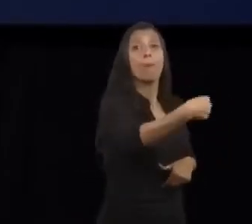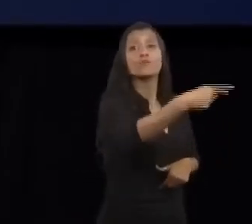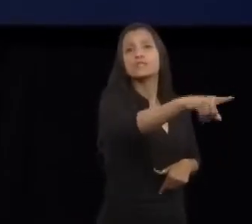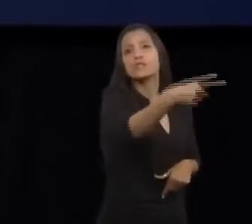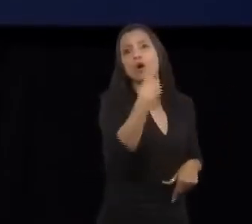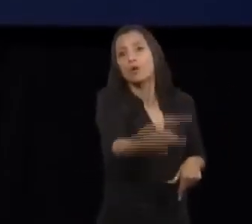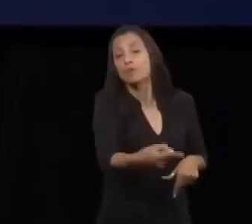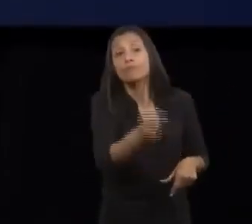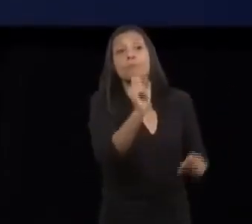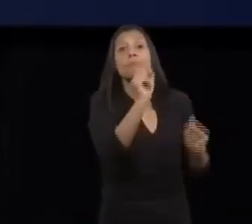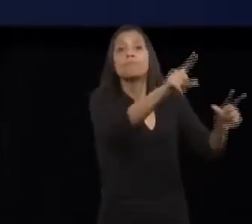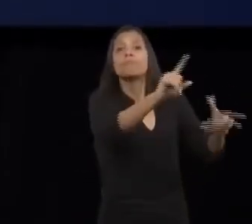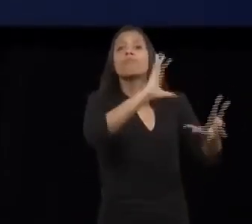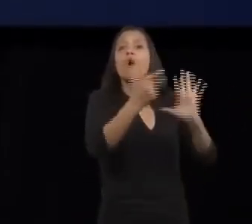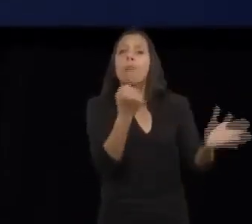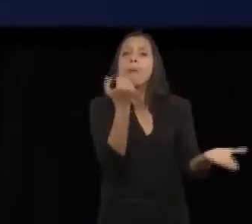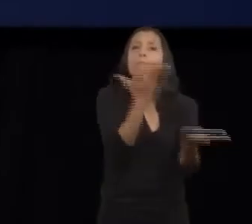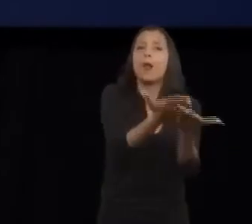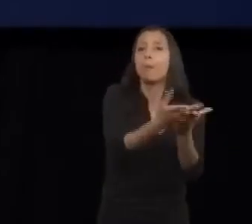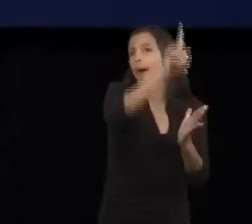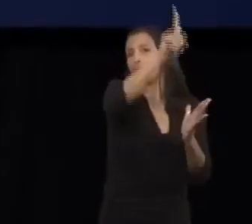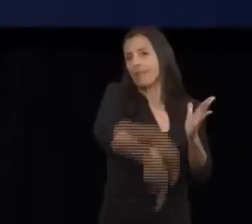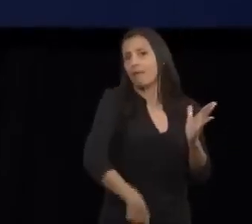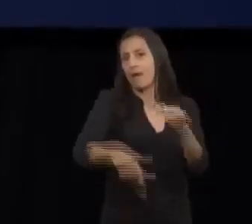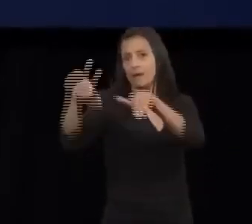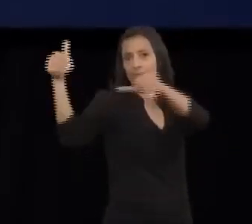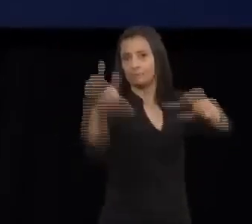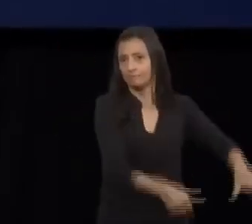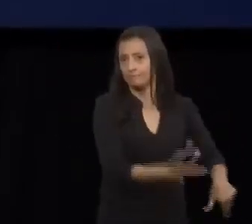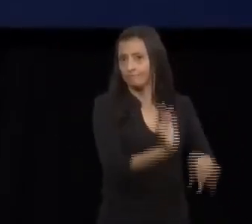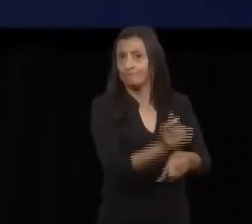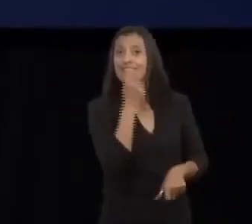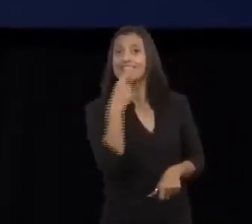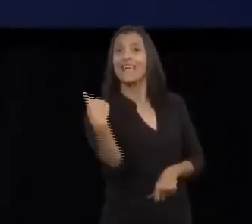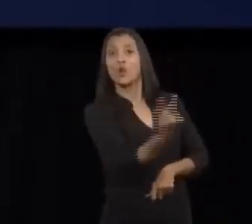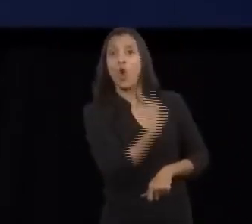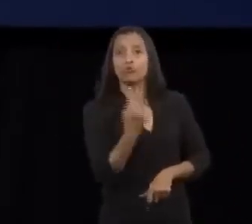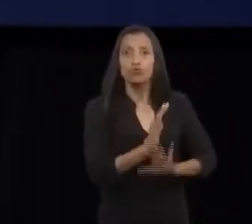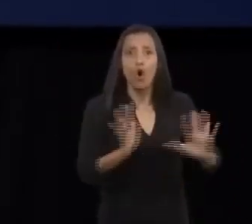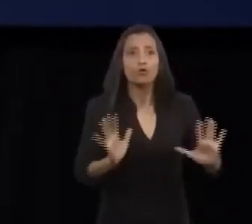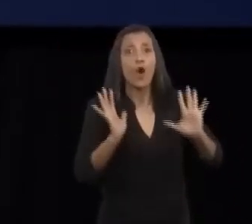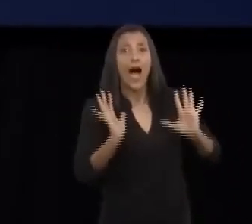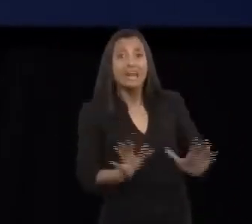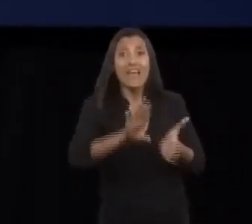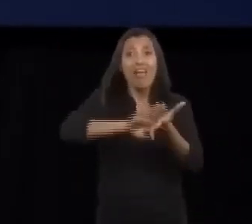Faced with that situation, if the debt does not roll us,